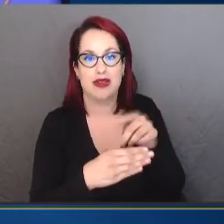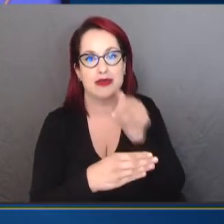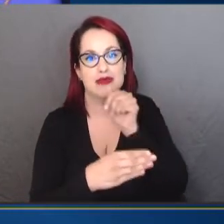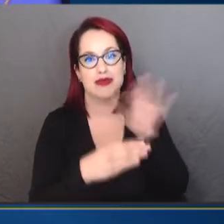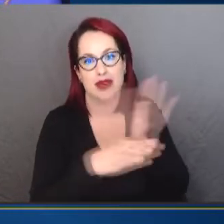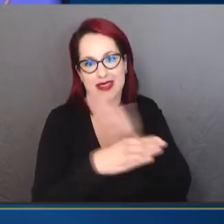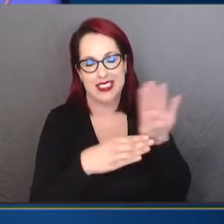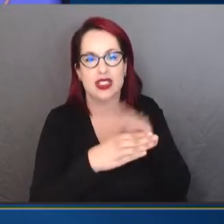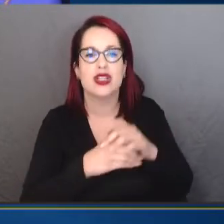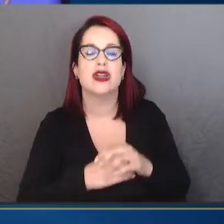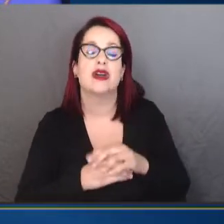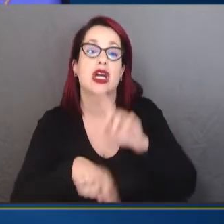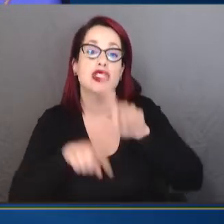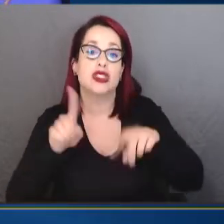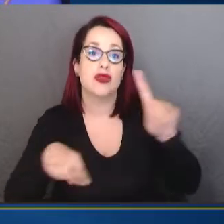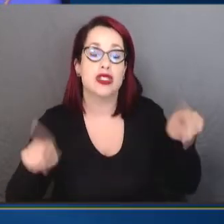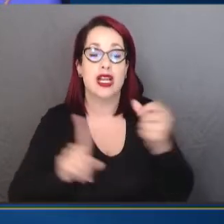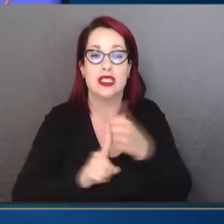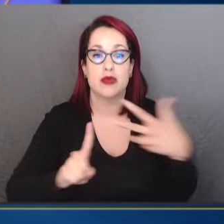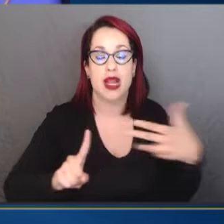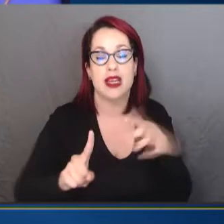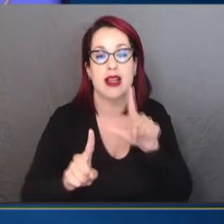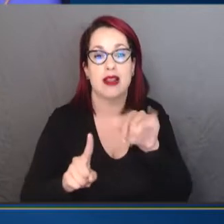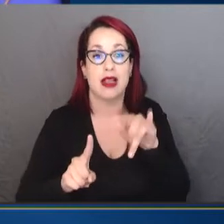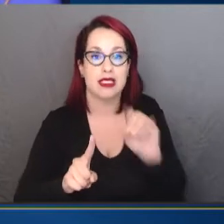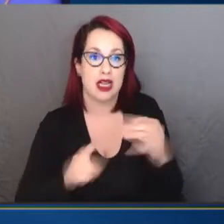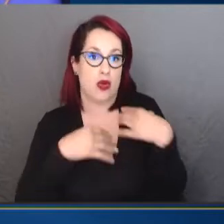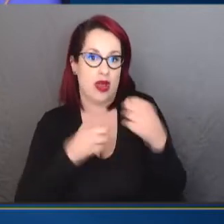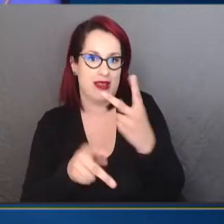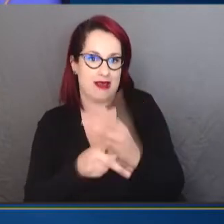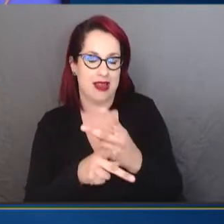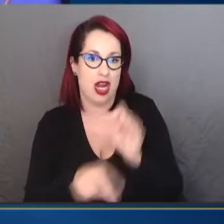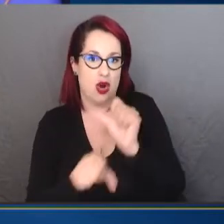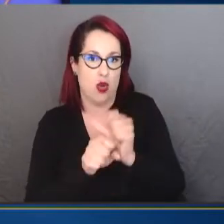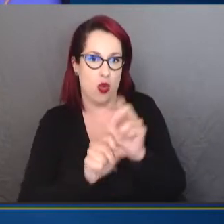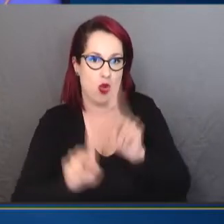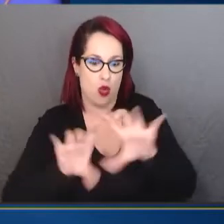the Hispanic Latino healthcare workforce, improving access to healthcare coverage,